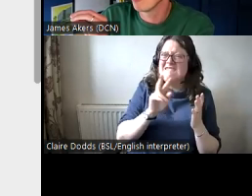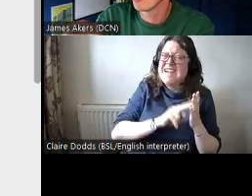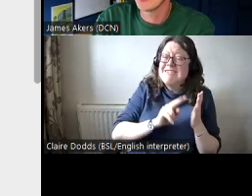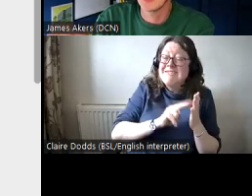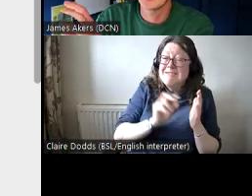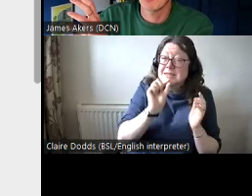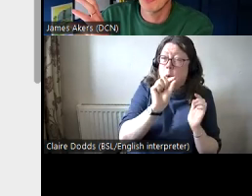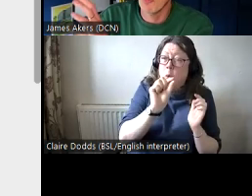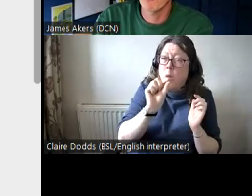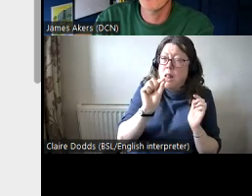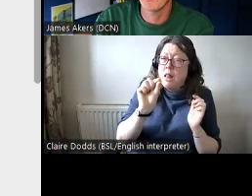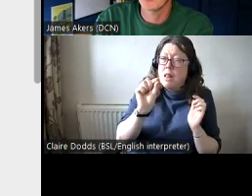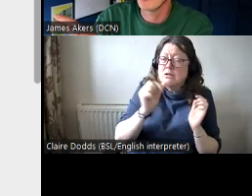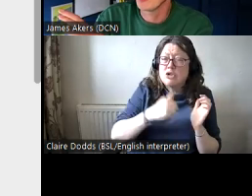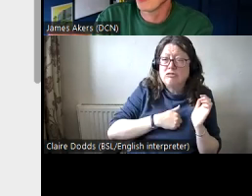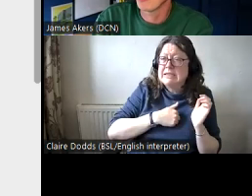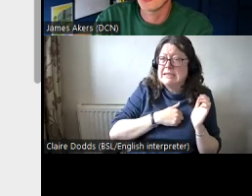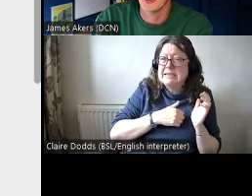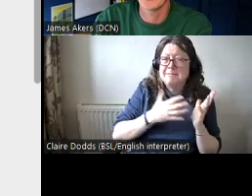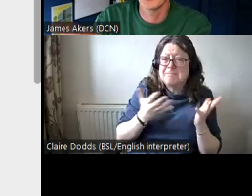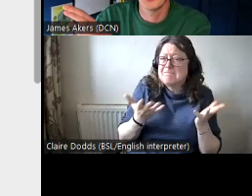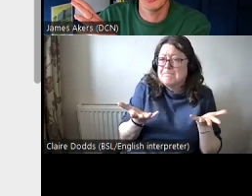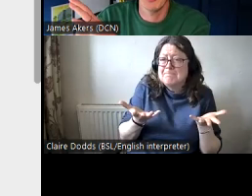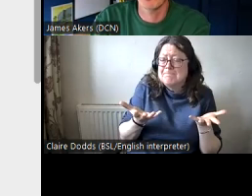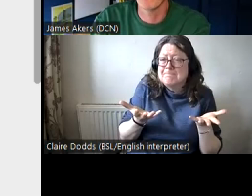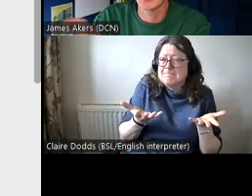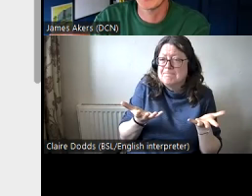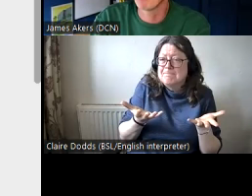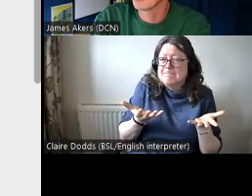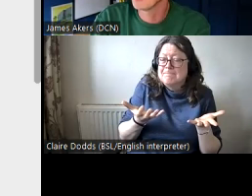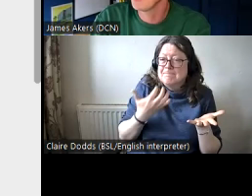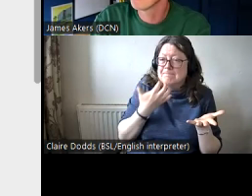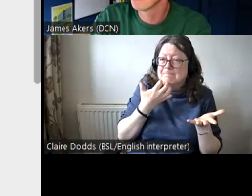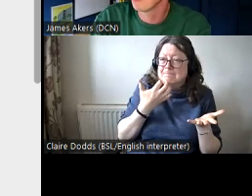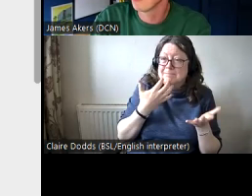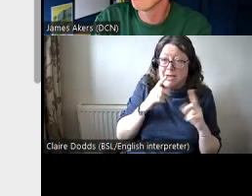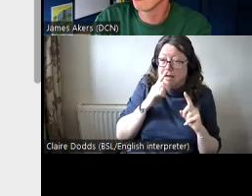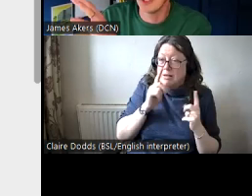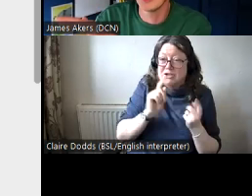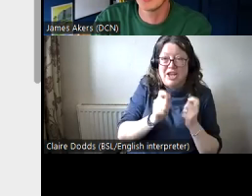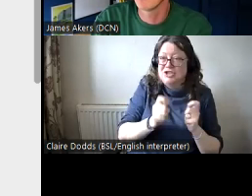Apologies, that's the one thing that we can't change to improve accessibility for this,